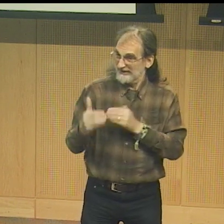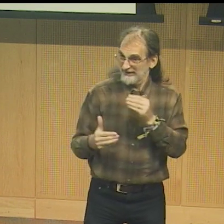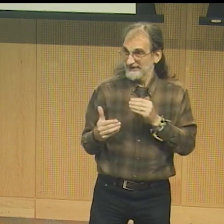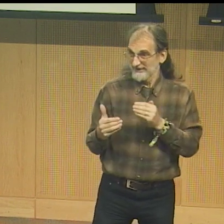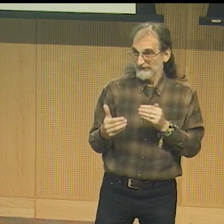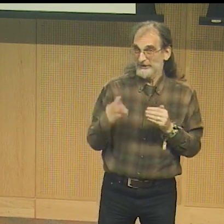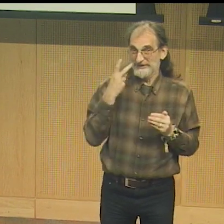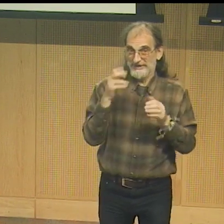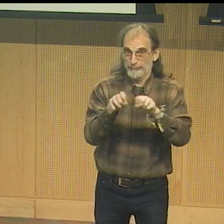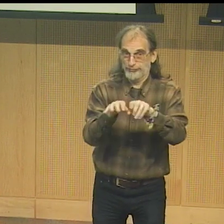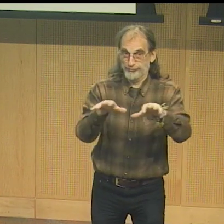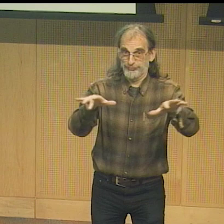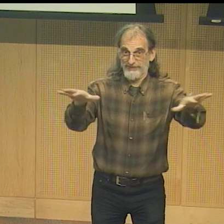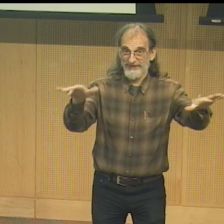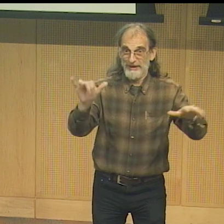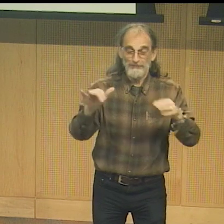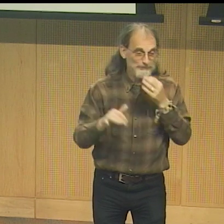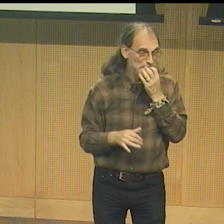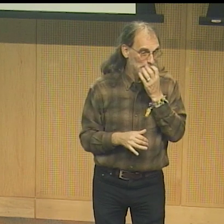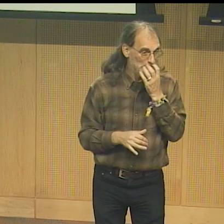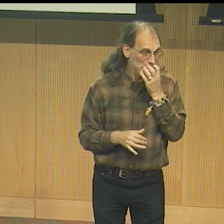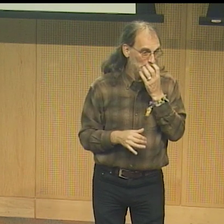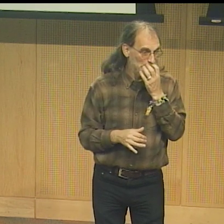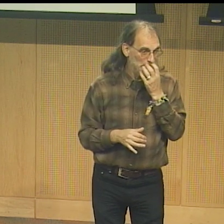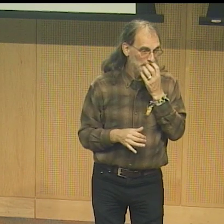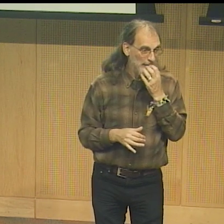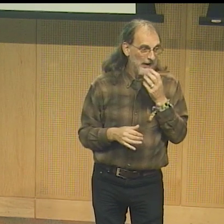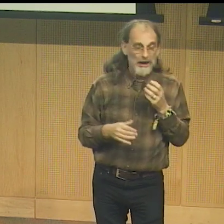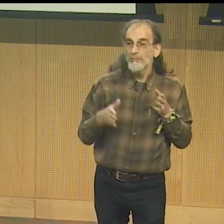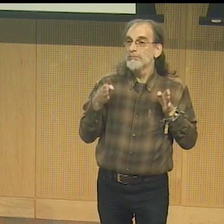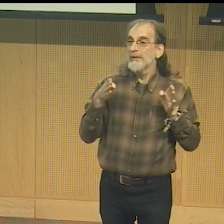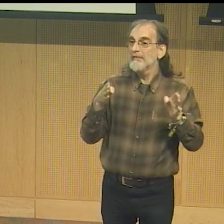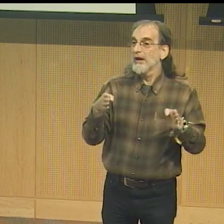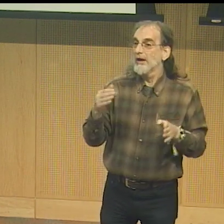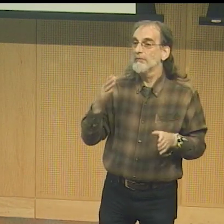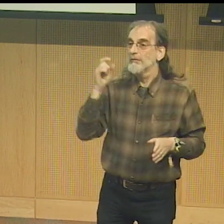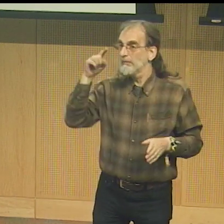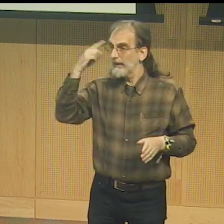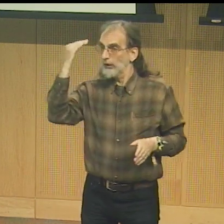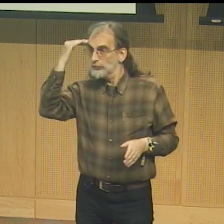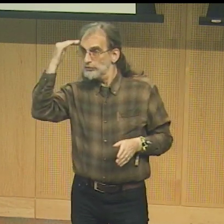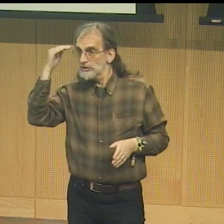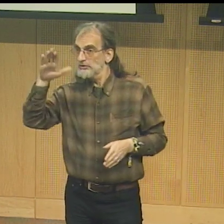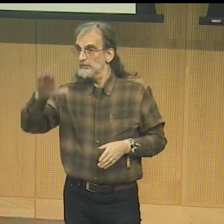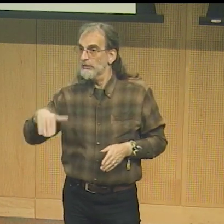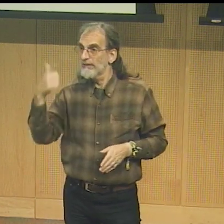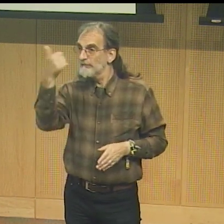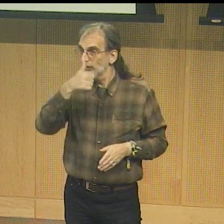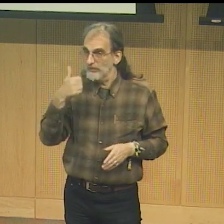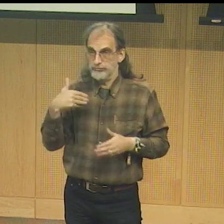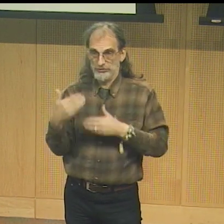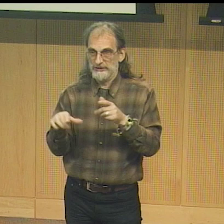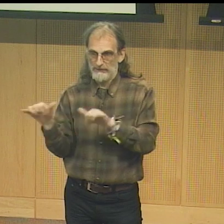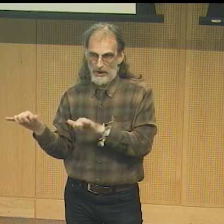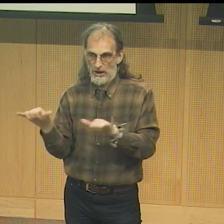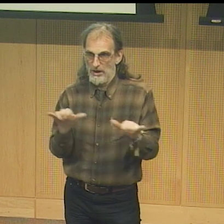We need to disseminate that progress or that process to all of our people. African Americans have experienced the same process.